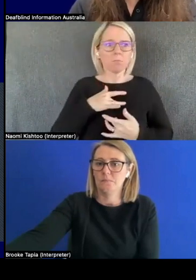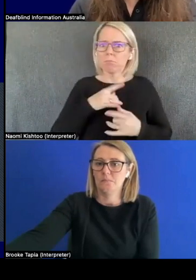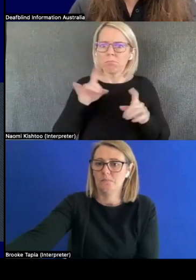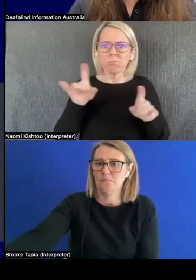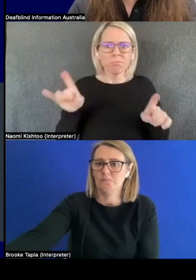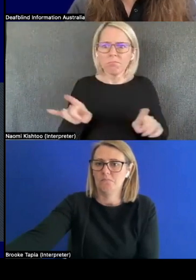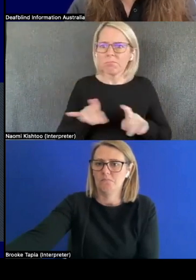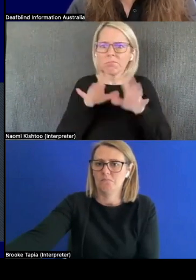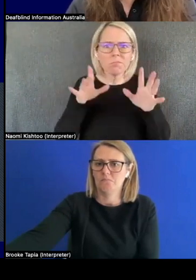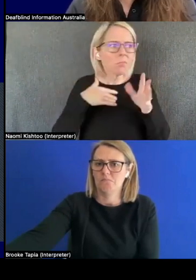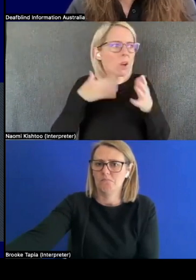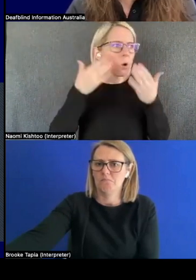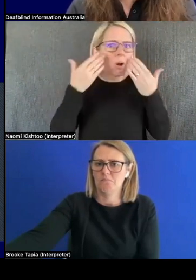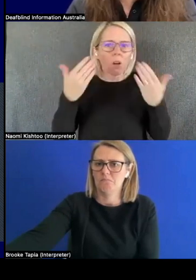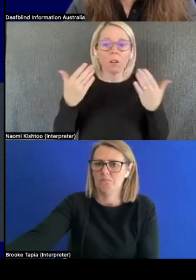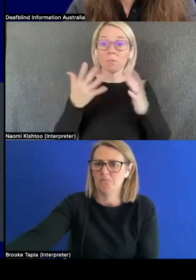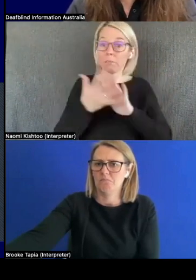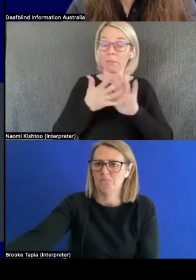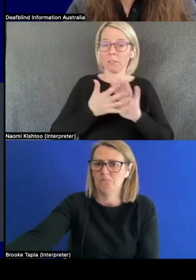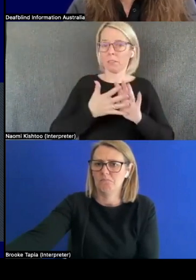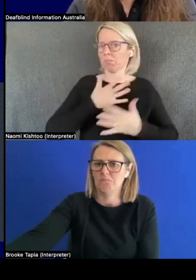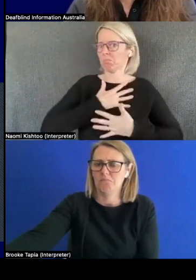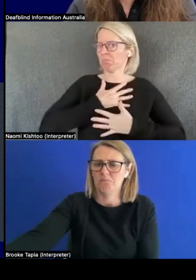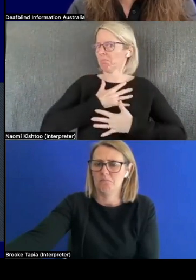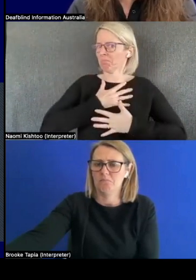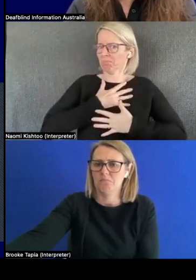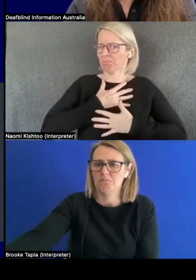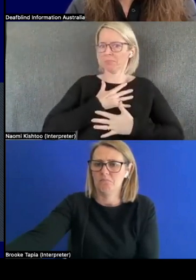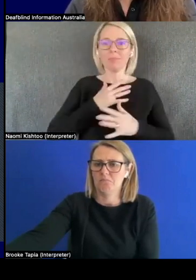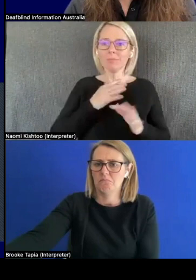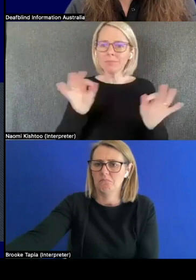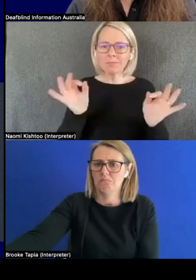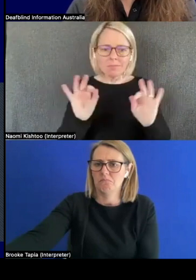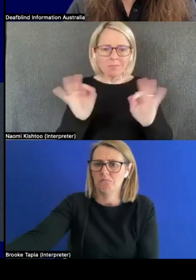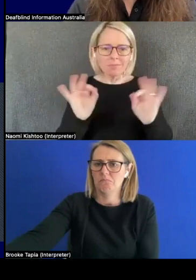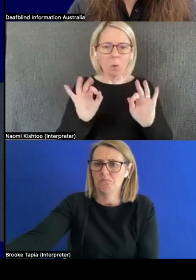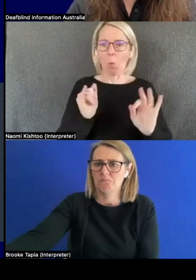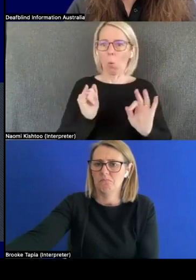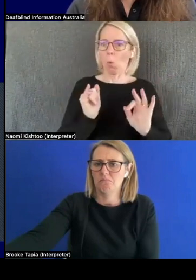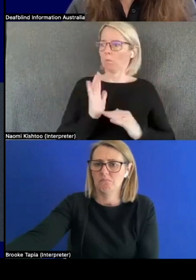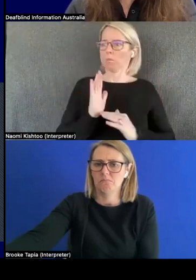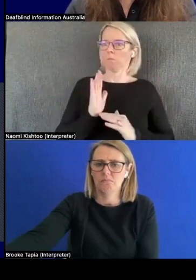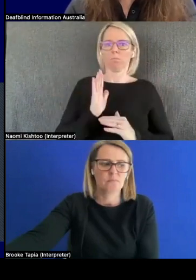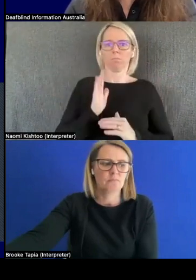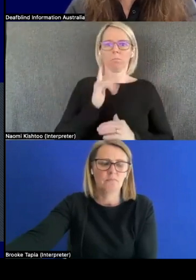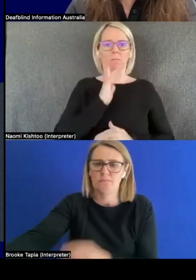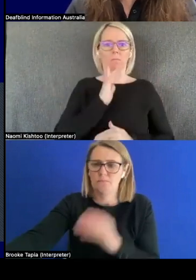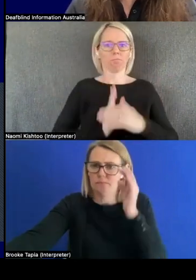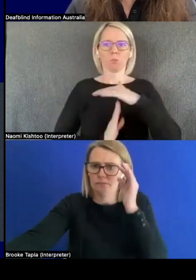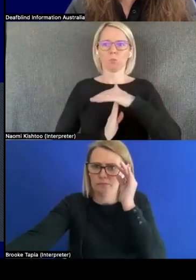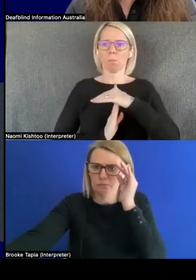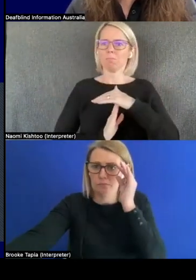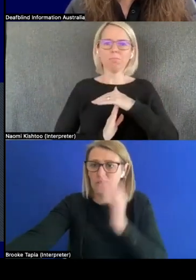don’t like this” or “I want it to stop”. The way that you would test that assumption